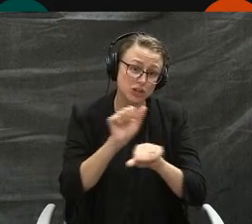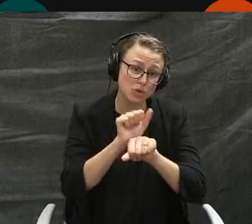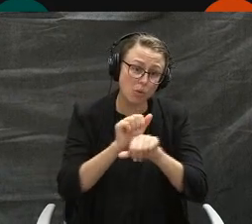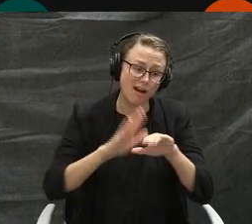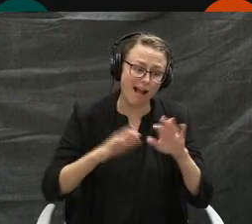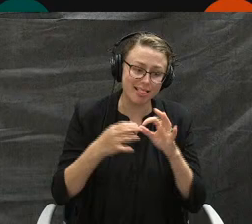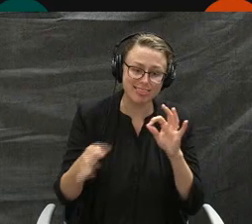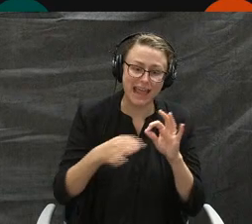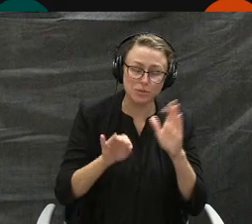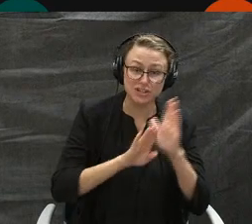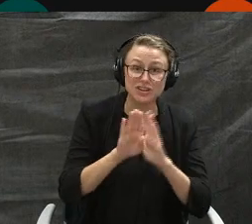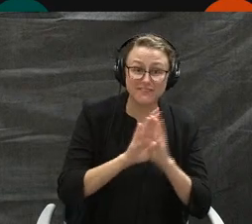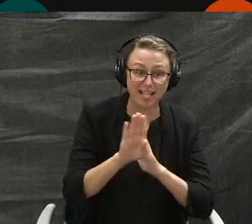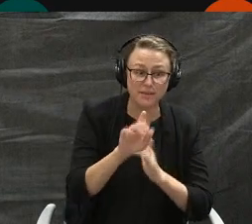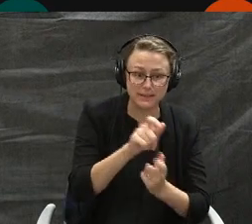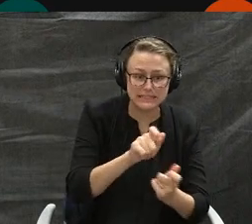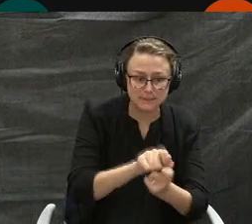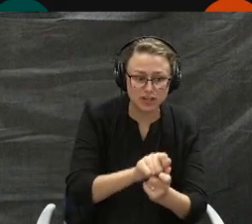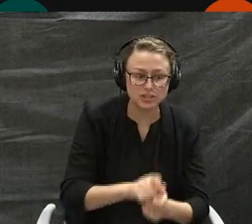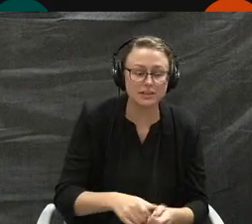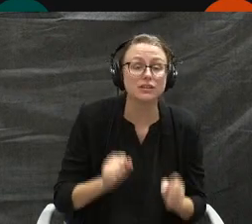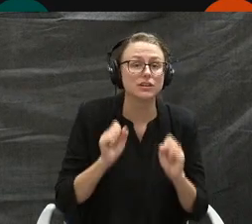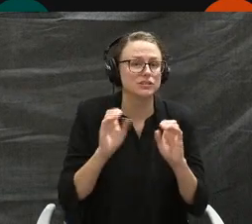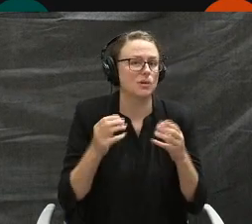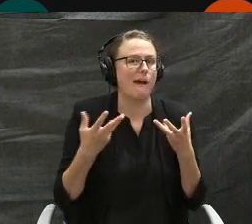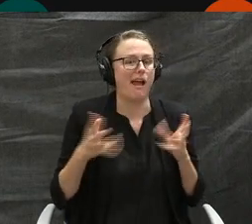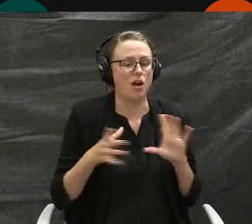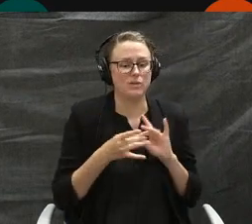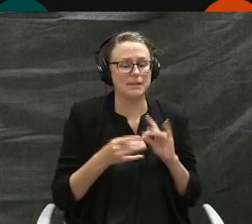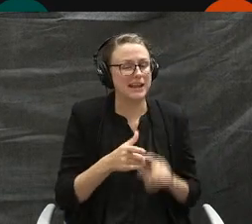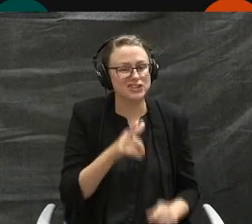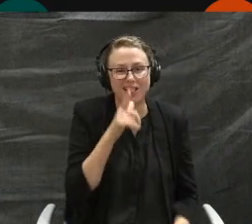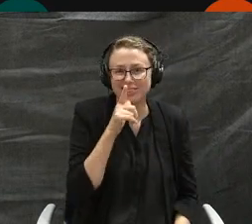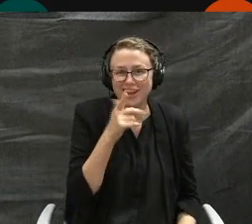development. Uh, so as I mentioned, lunch is not really